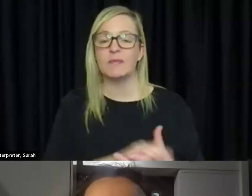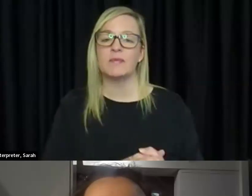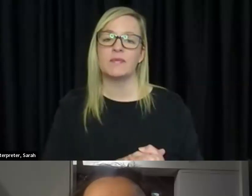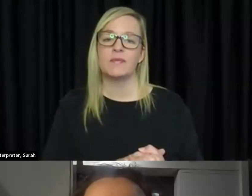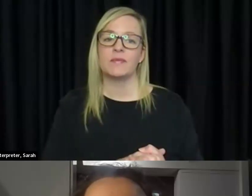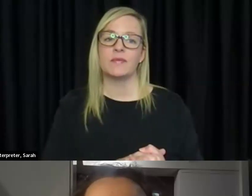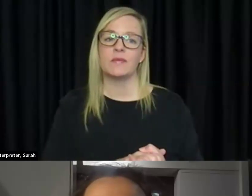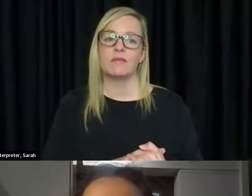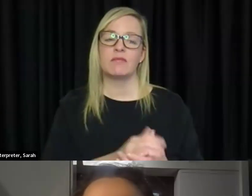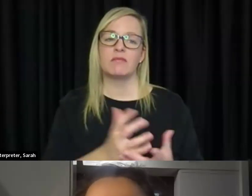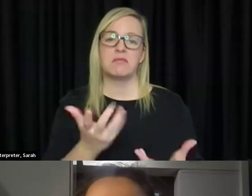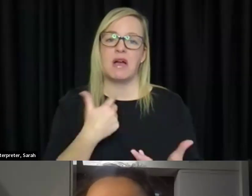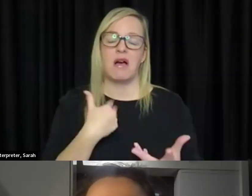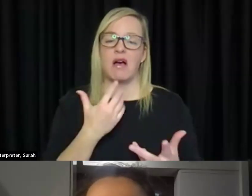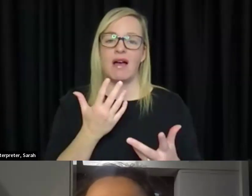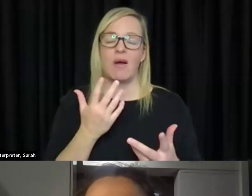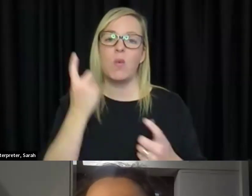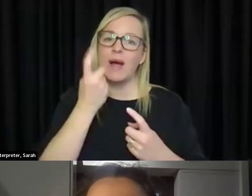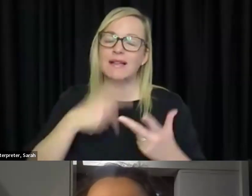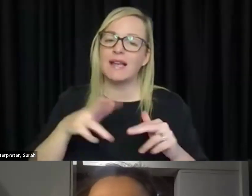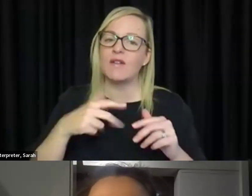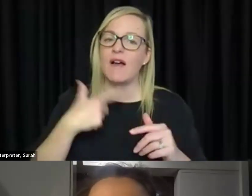it might have been like how much earlier I might have been able to find that pride and